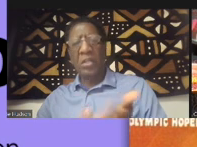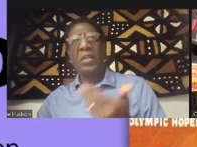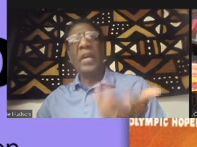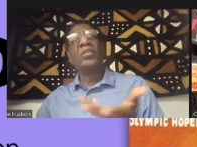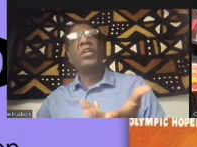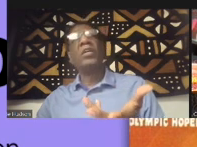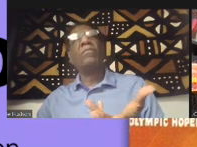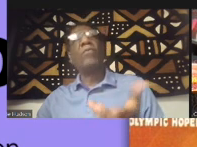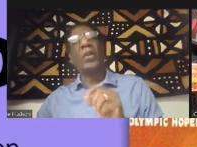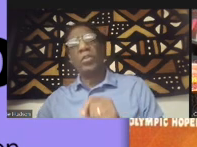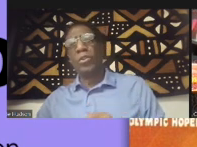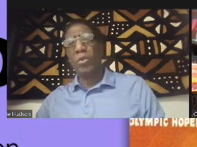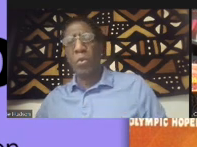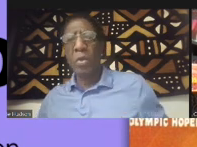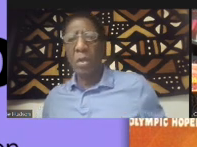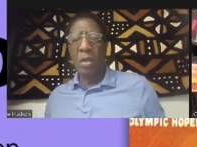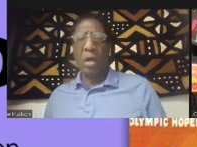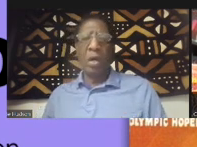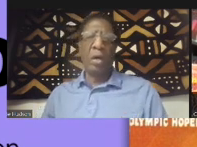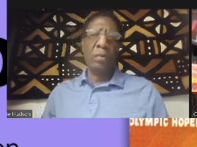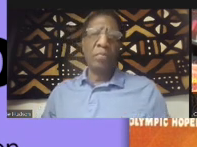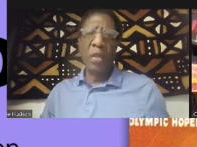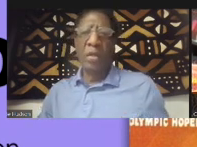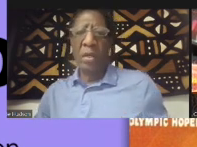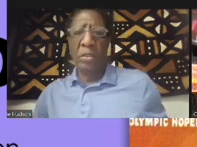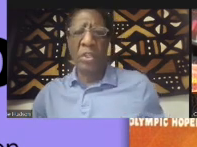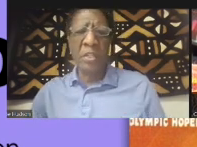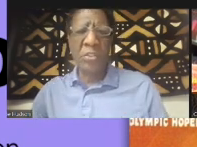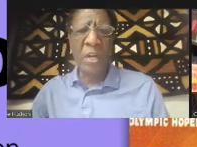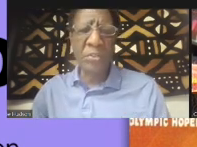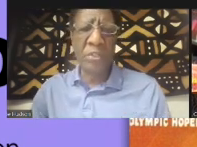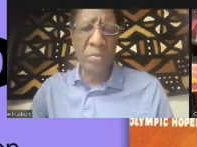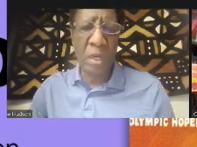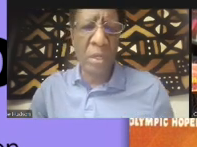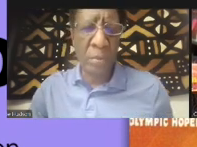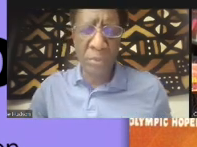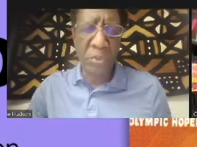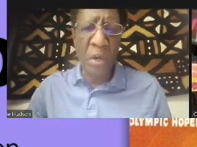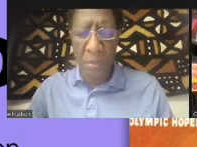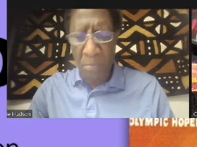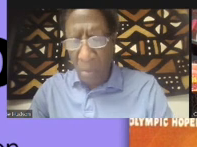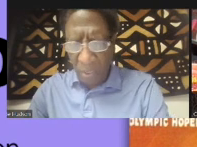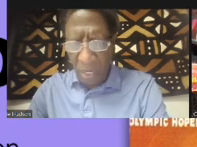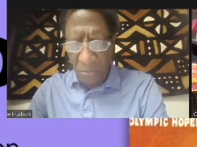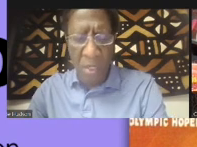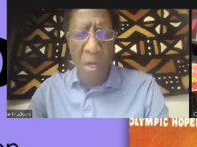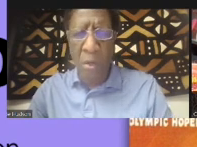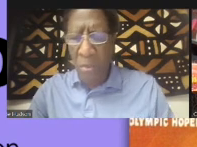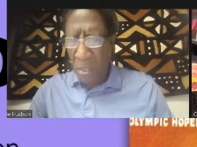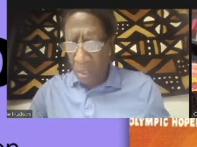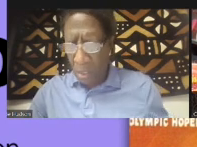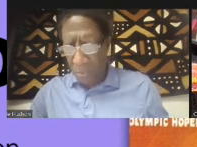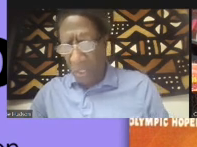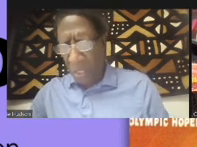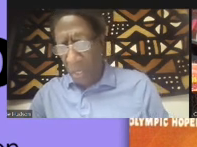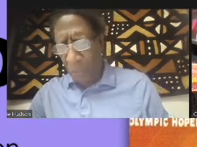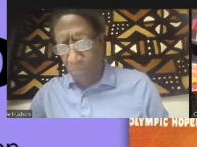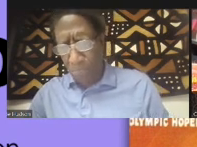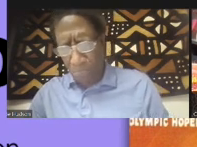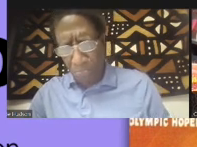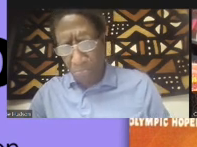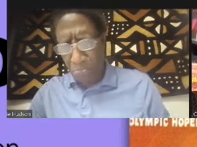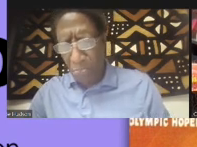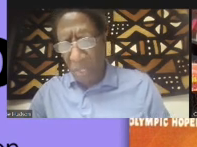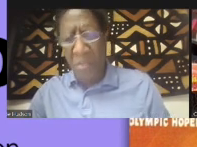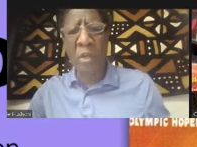And then in 1942, John Johnson started a publication called